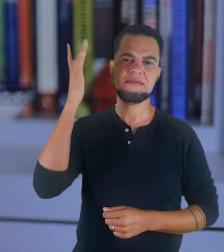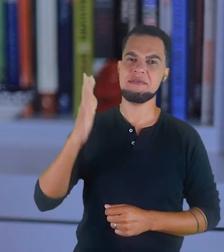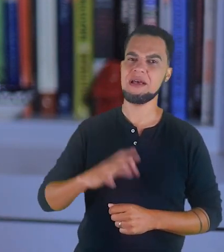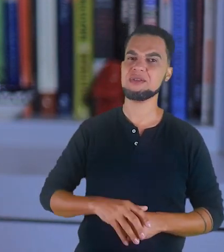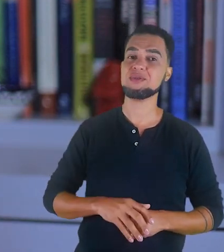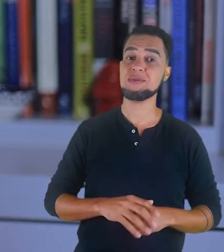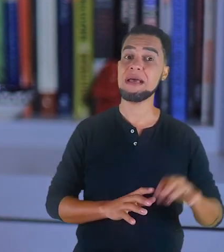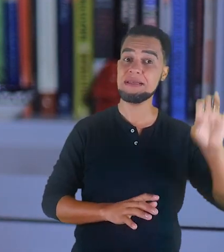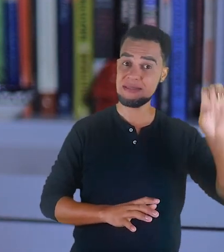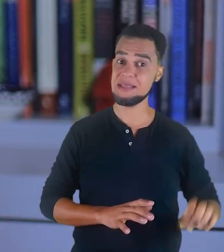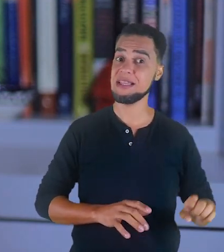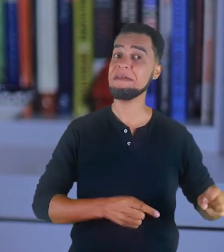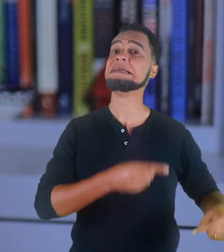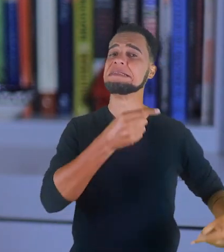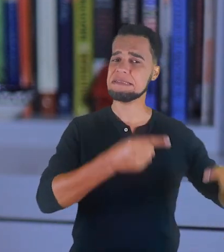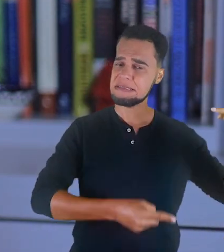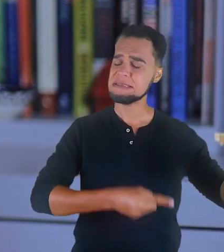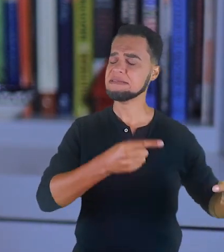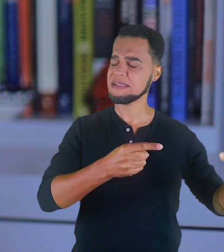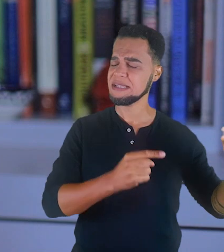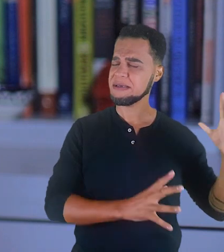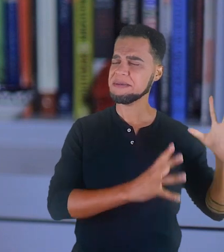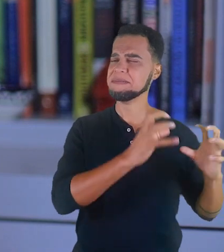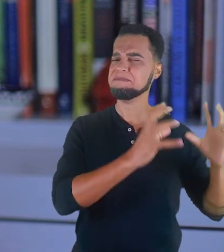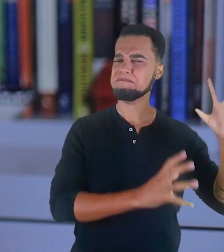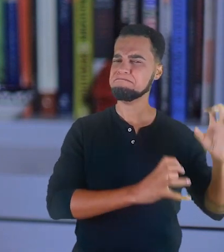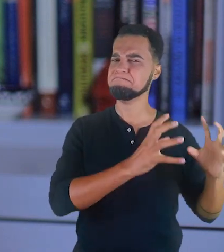and the Left will step on each other's toes, they will fight a lot.